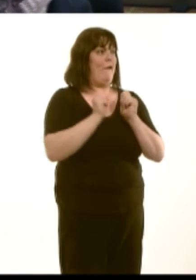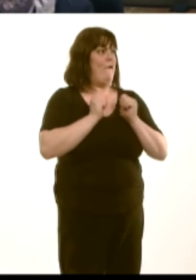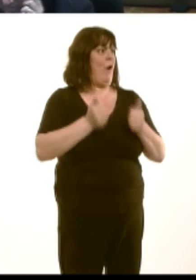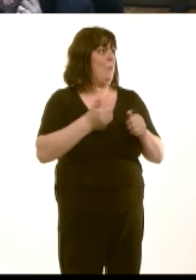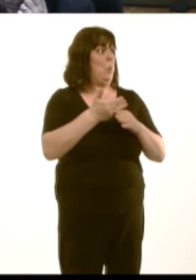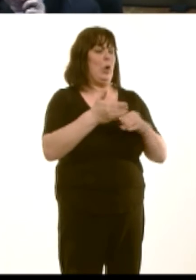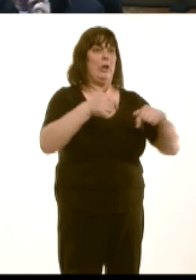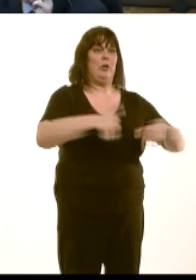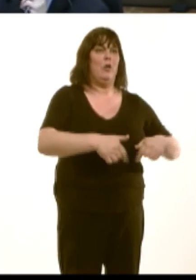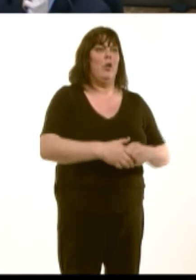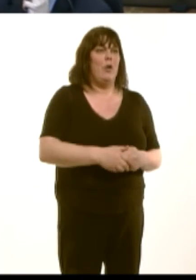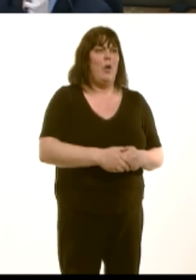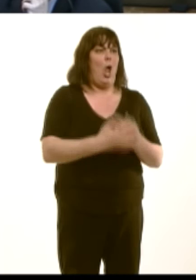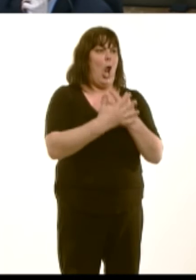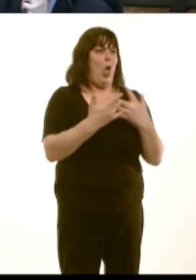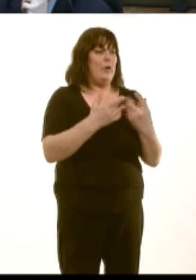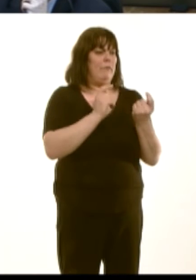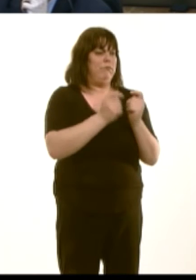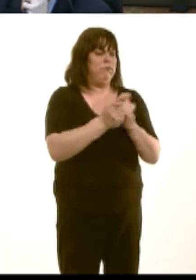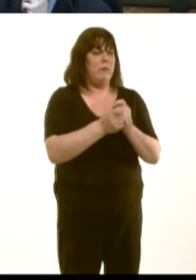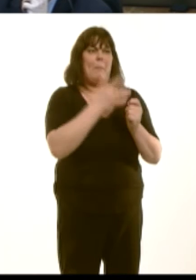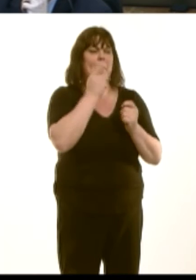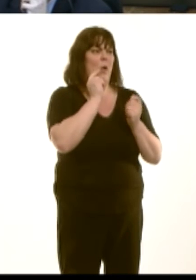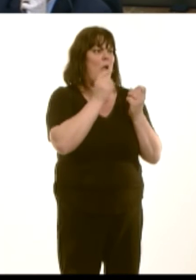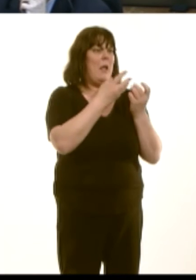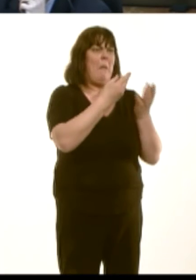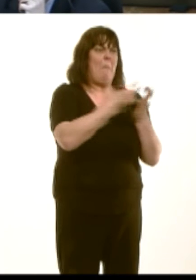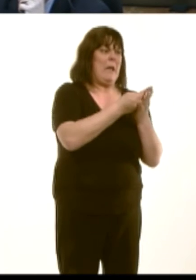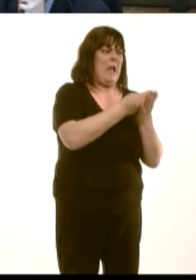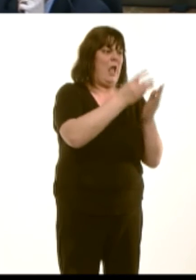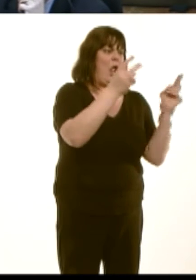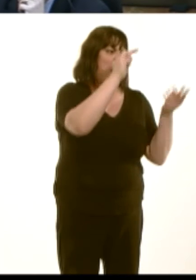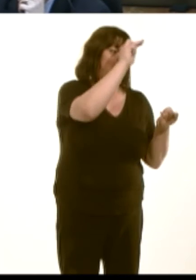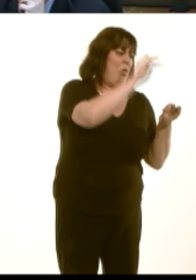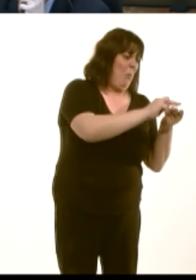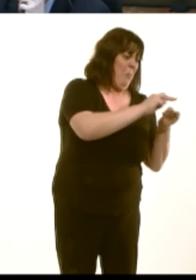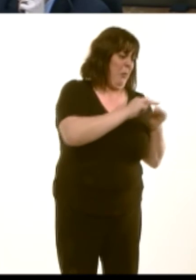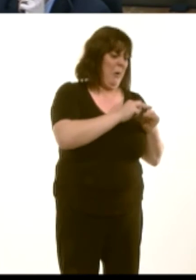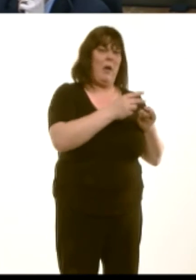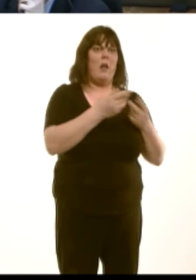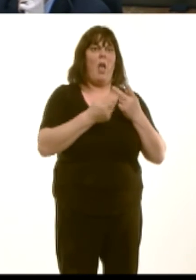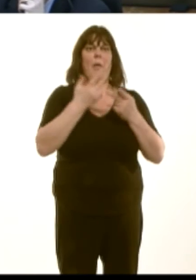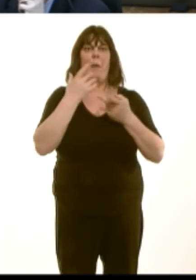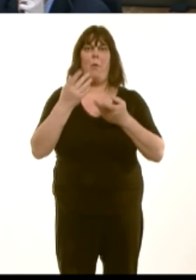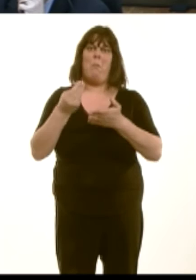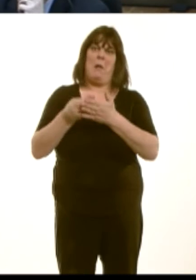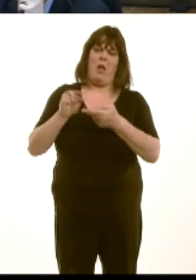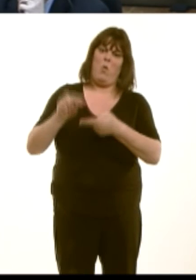terms of there being a number of big losers and a number of big winners; that was not a situation I was prepared to tolerate.